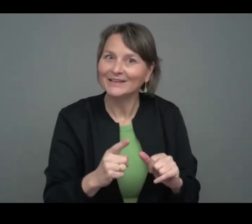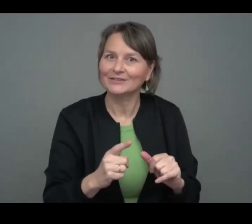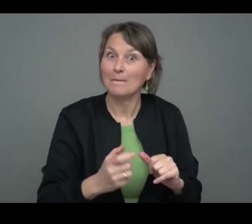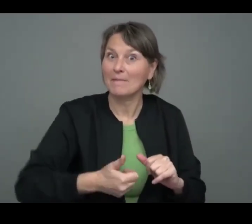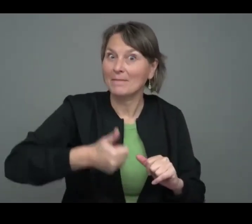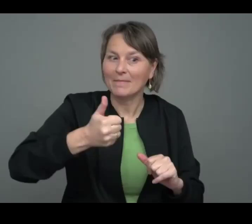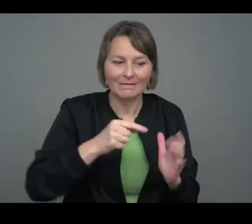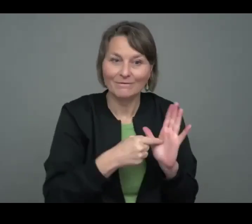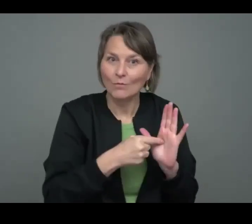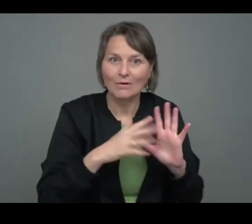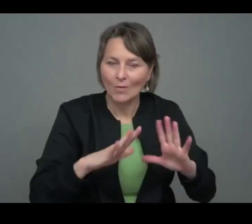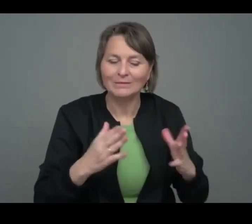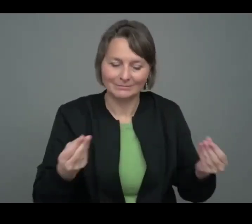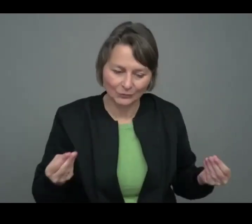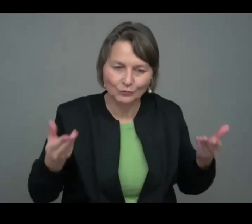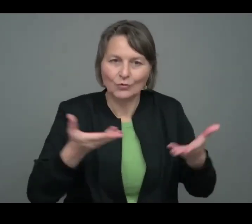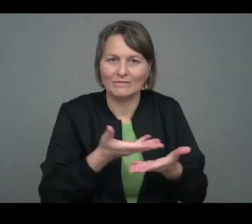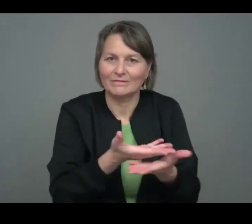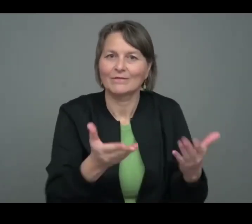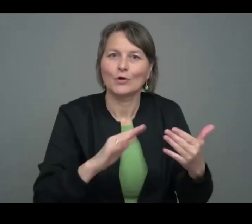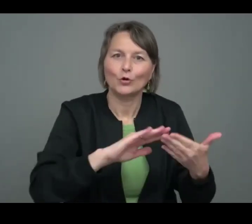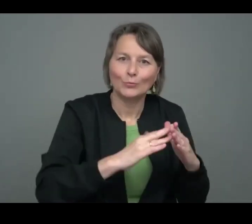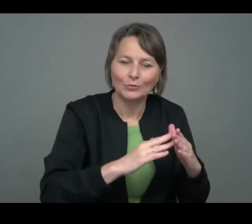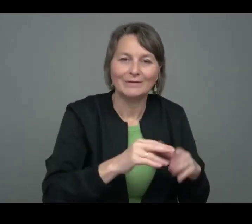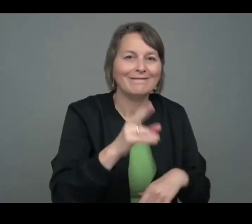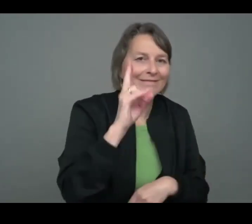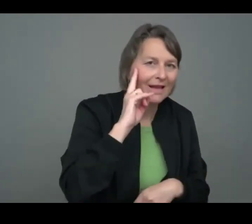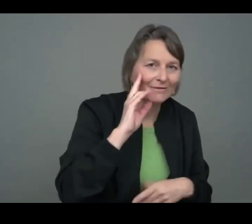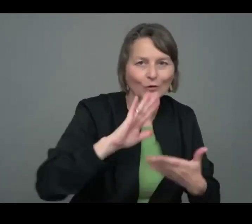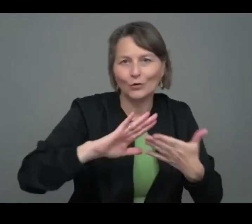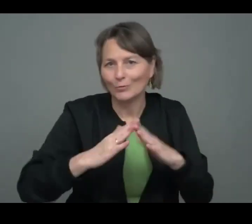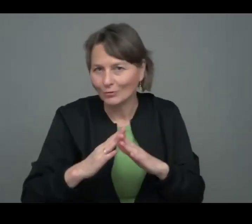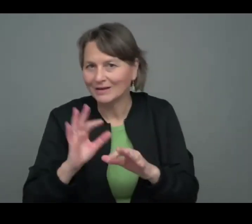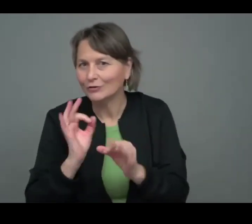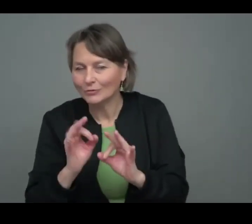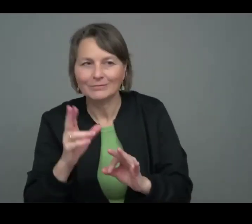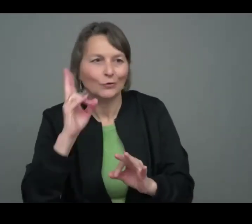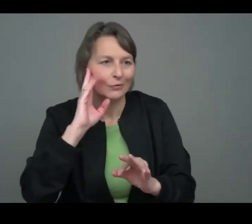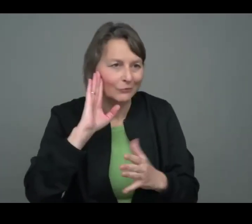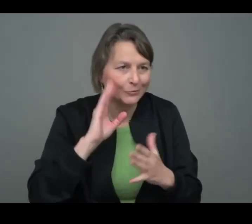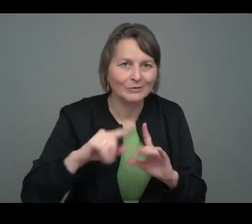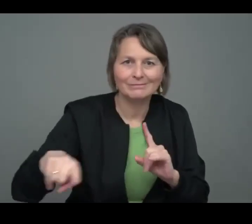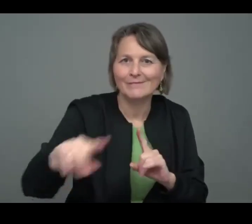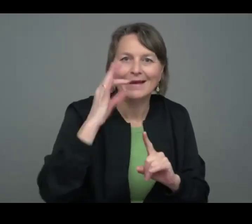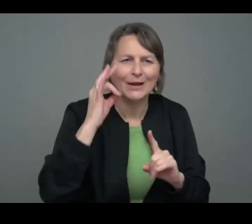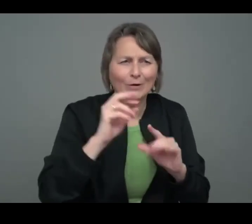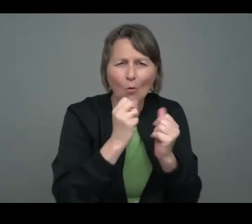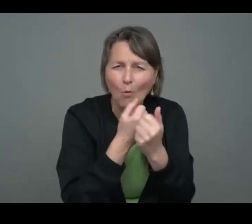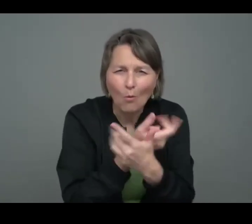also come up. It's important that it's evidence based and that it serves the communities,